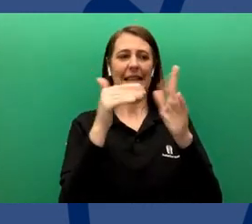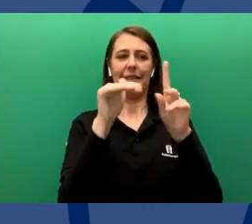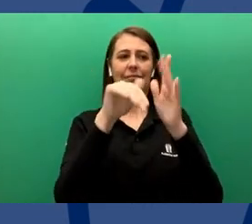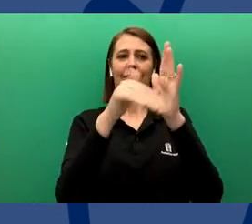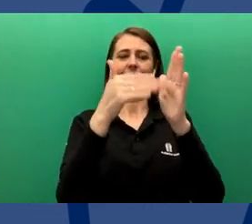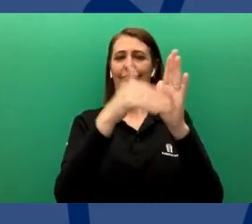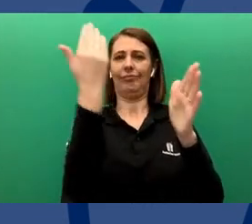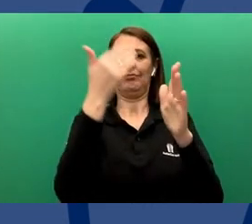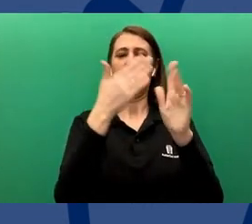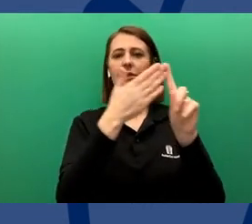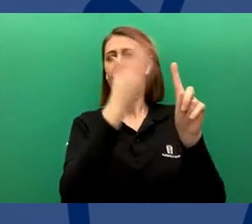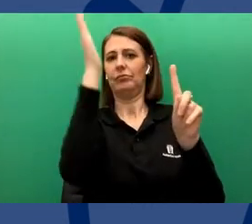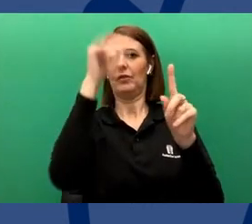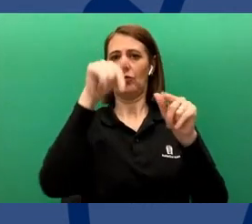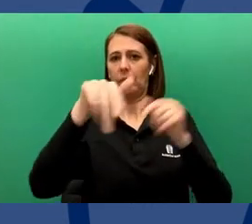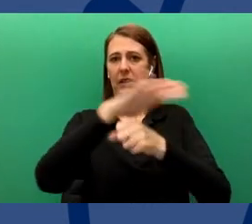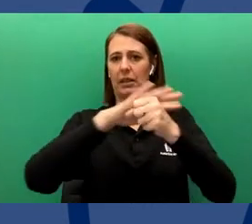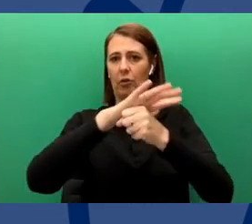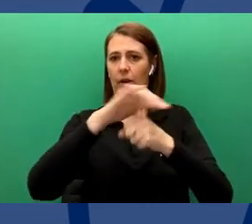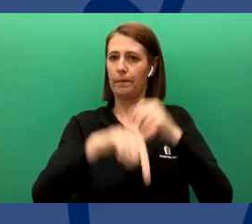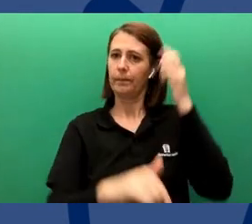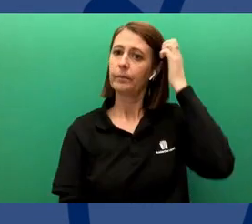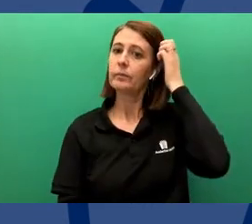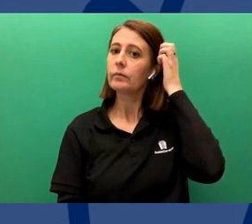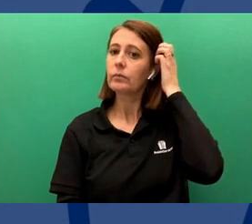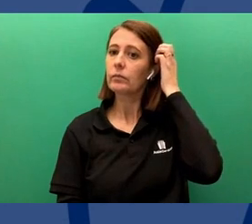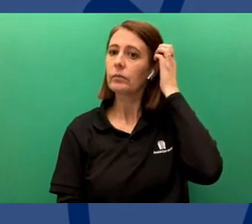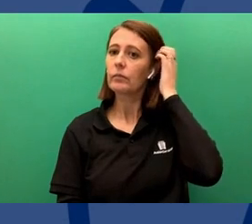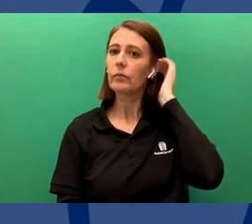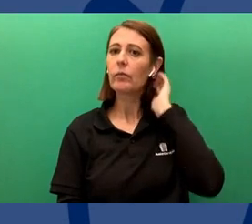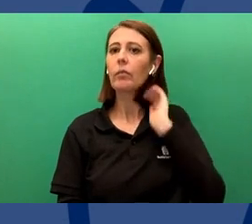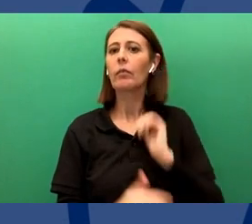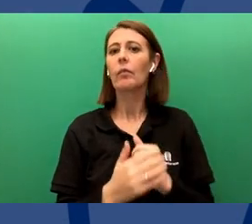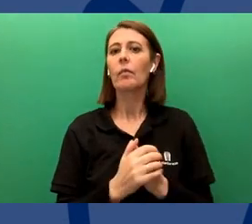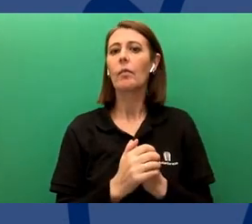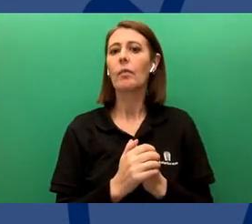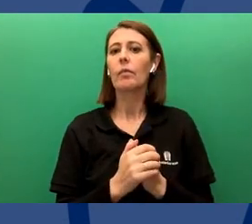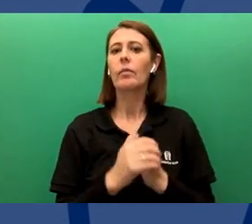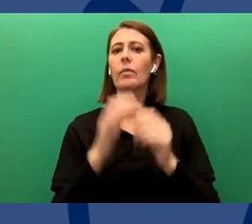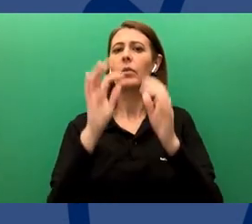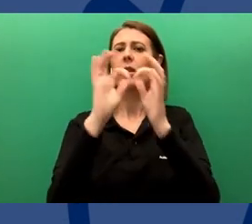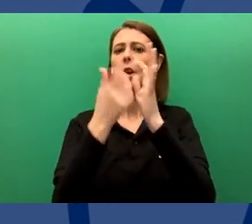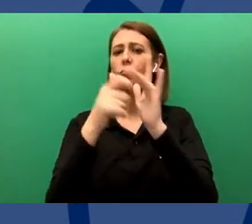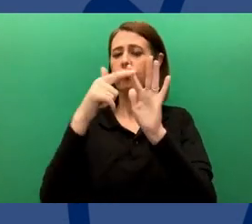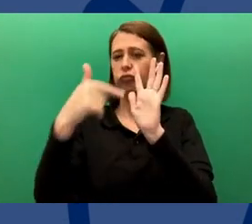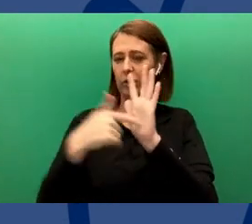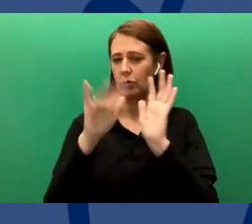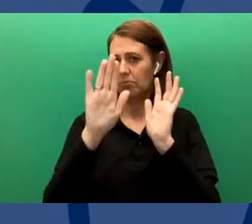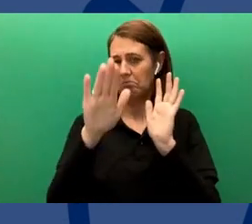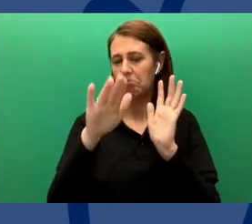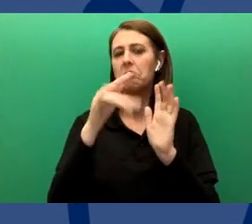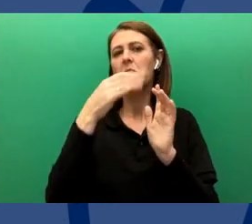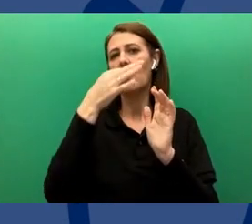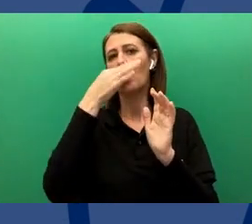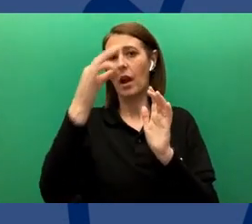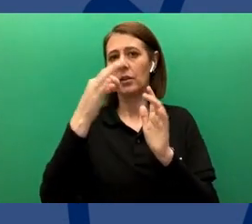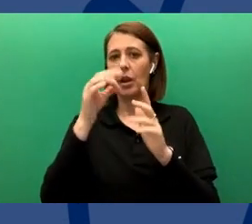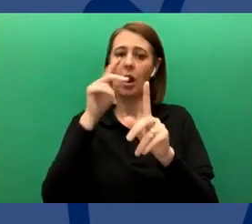Thanks, Michael. Bridget, when we say approved to be paid, which is communicated, can we